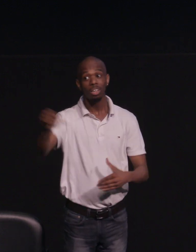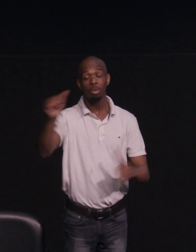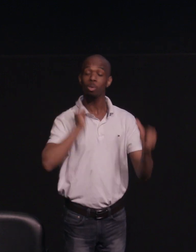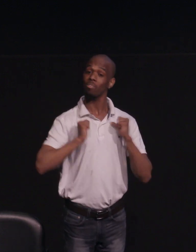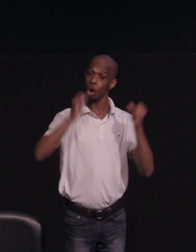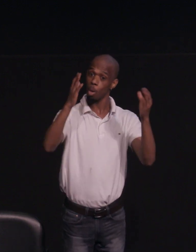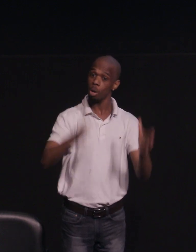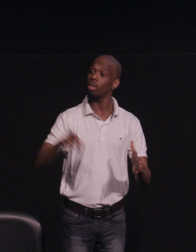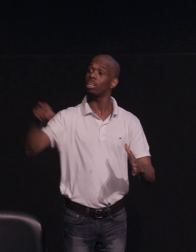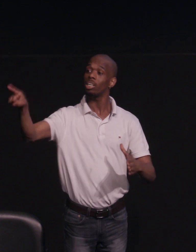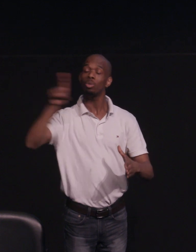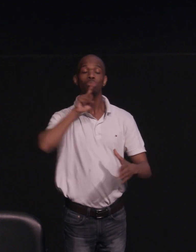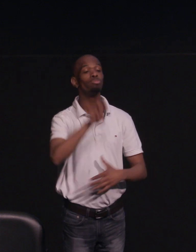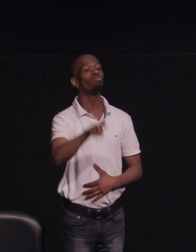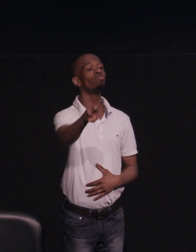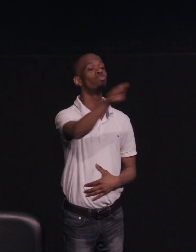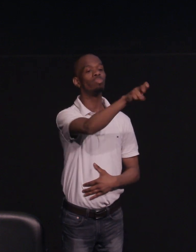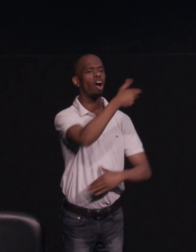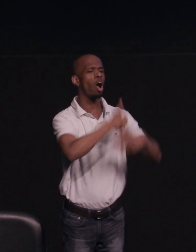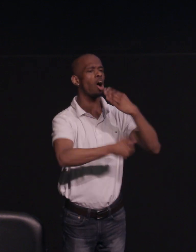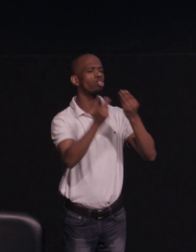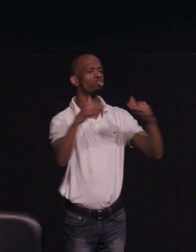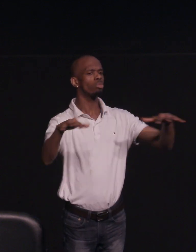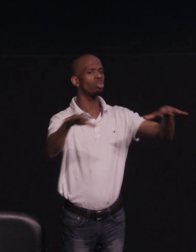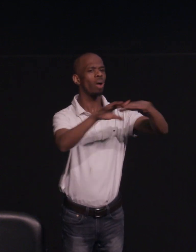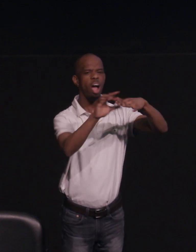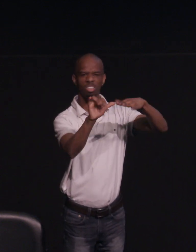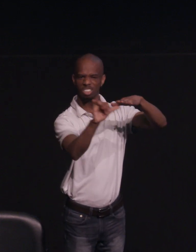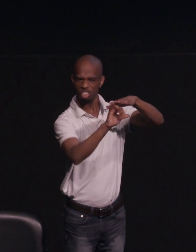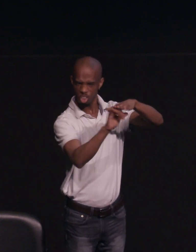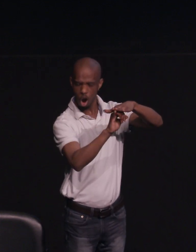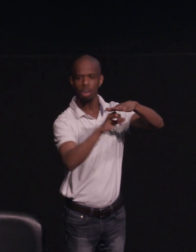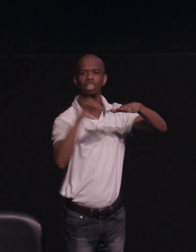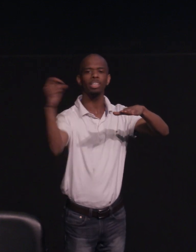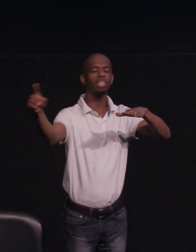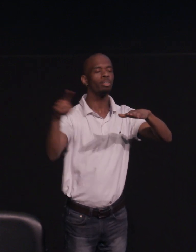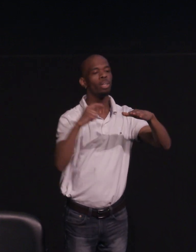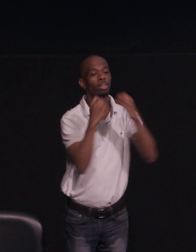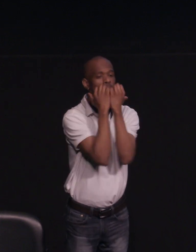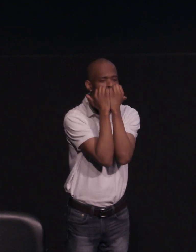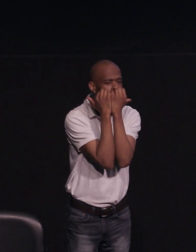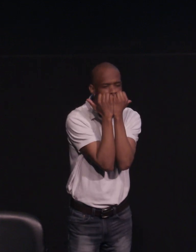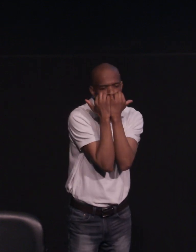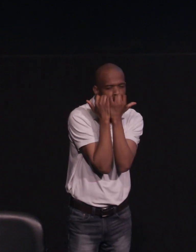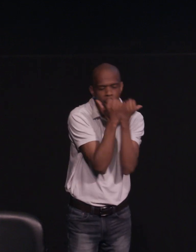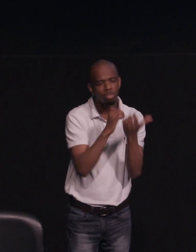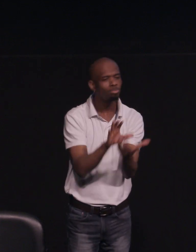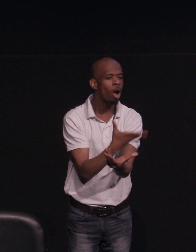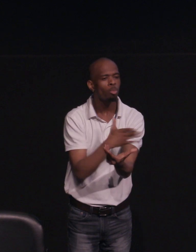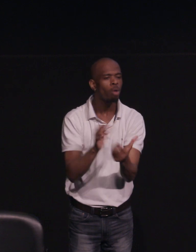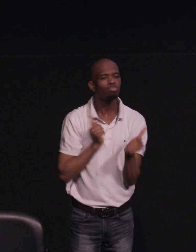in New York and, like, be spinning records while playing the harmonica and playing the guitar and playing the bongos,